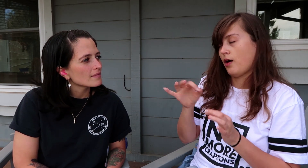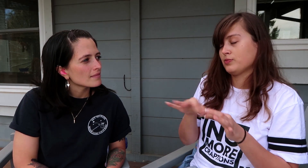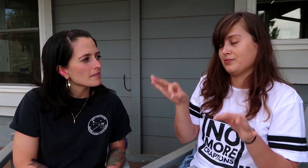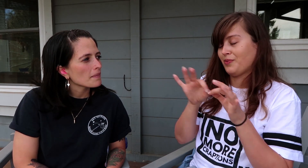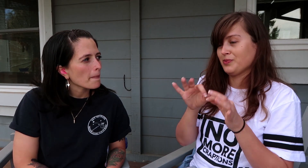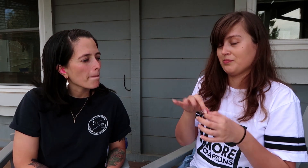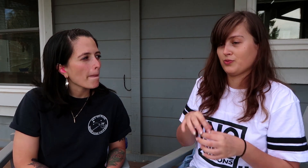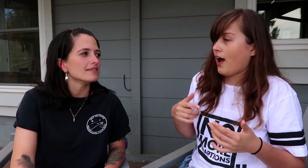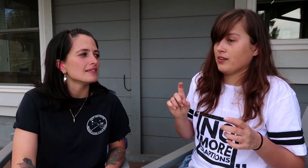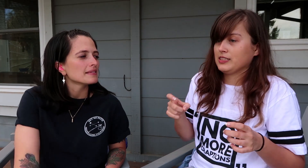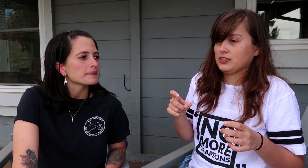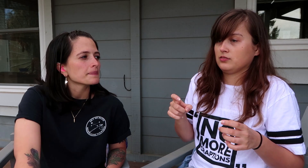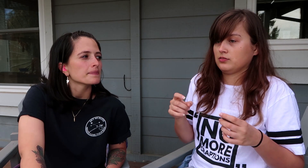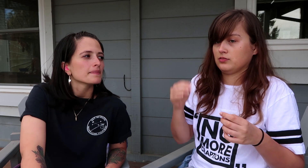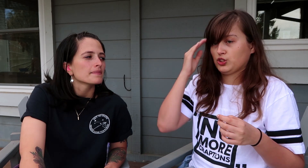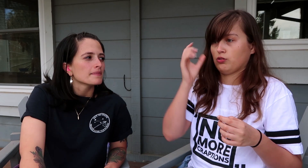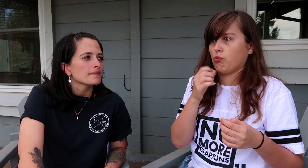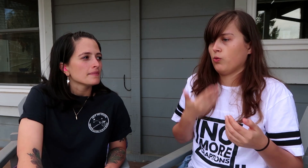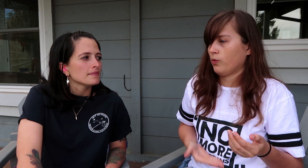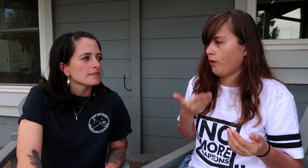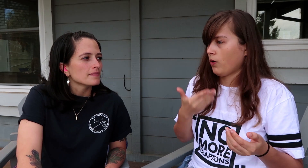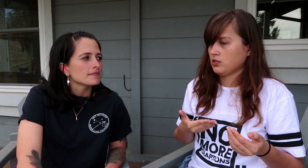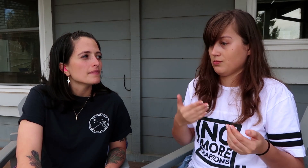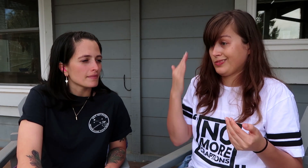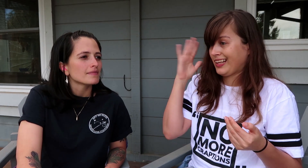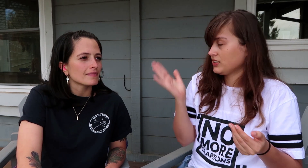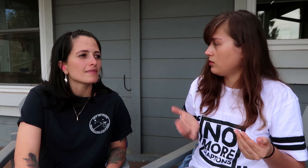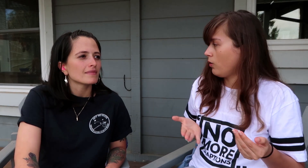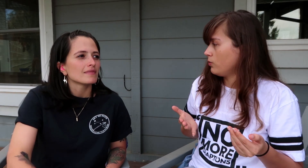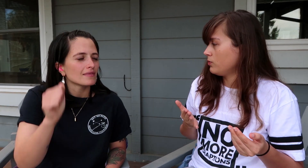That was really important to me. Because, I needed to know who I was.